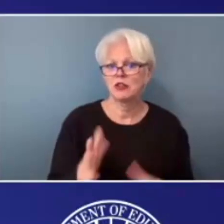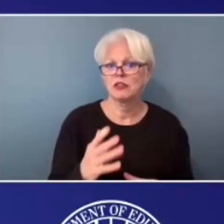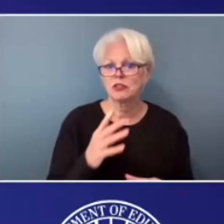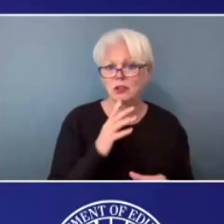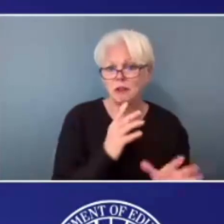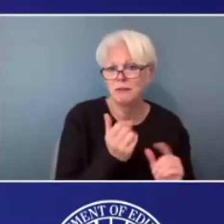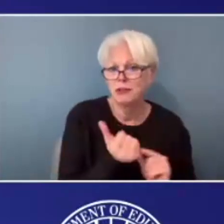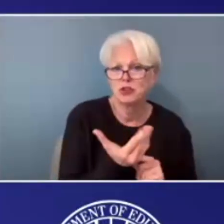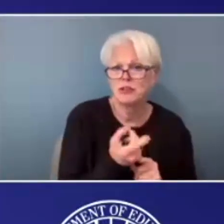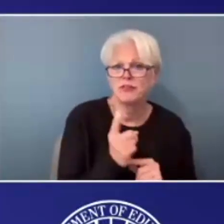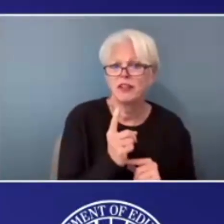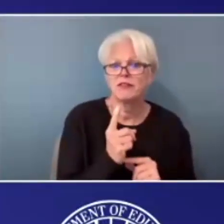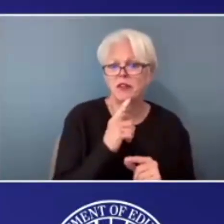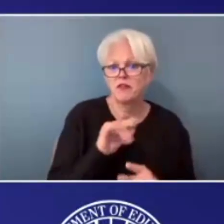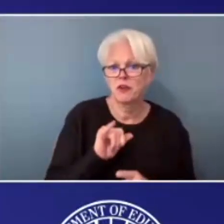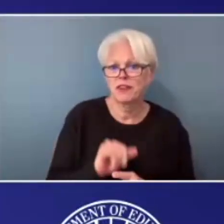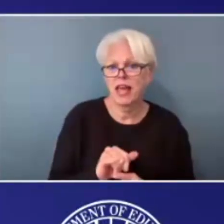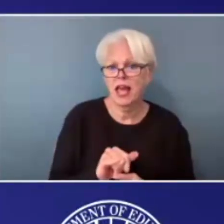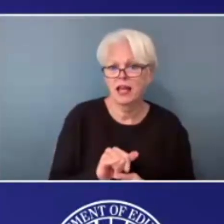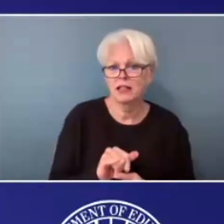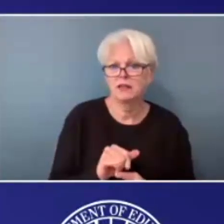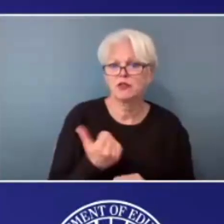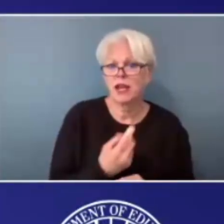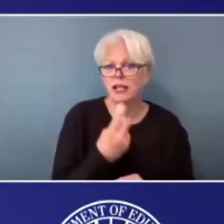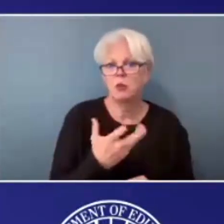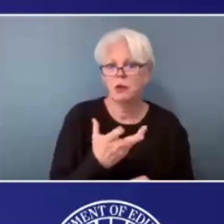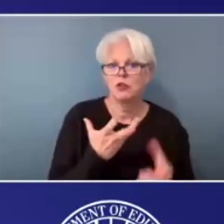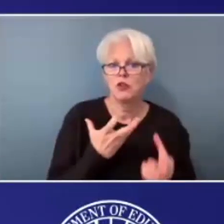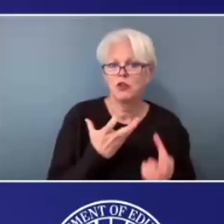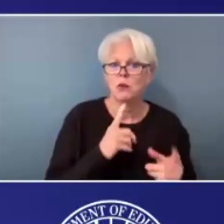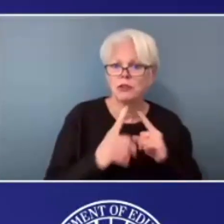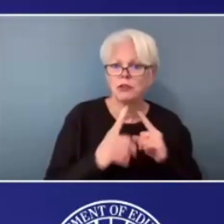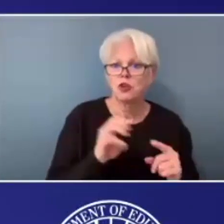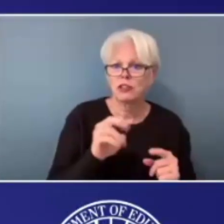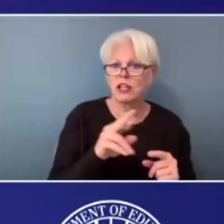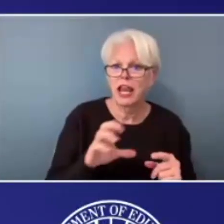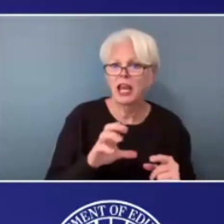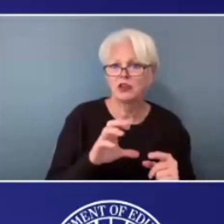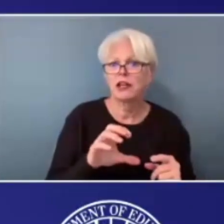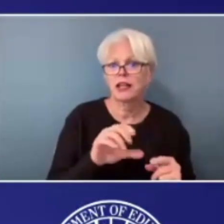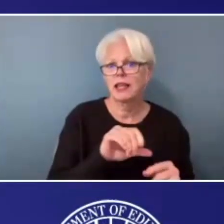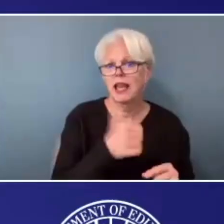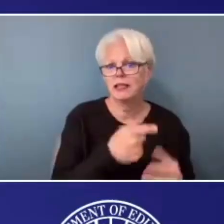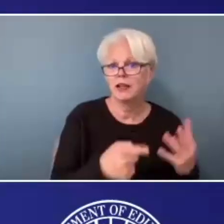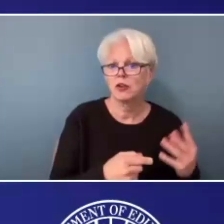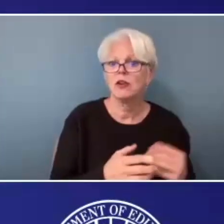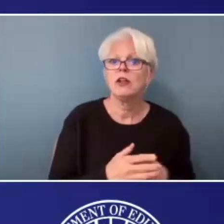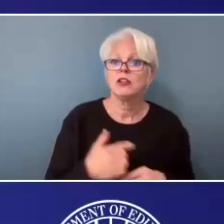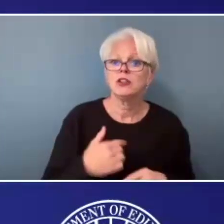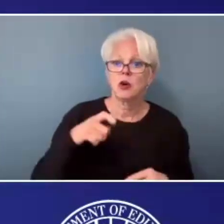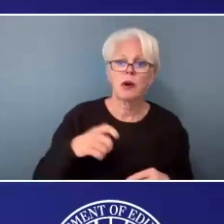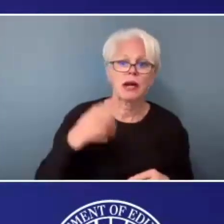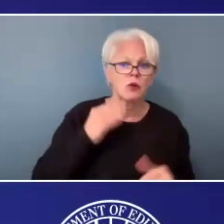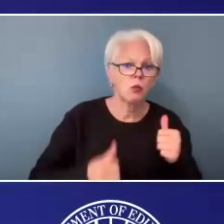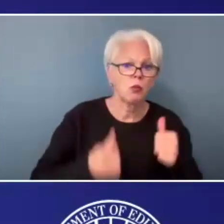minutes for that, for anybody that wants to talk with Eric and company. So I need to know which members are going